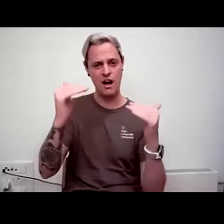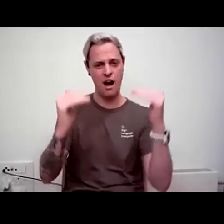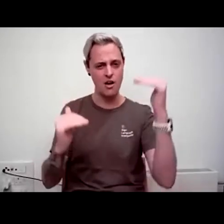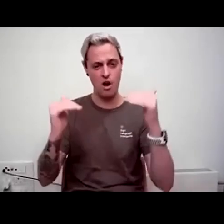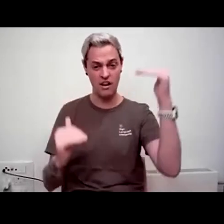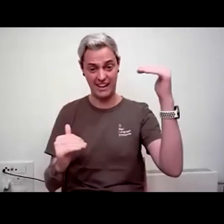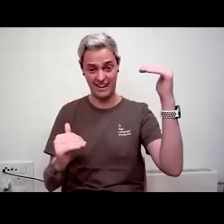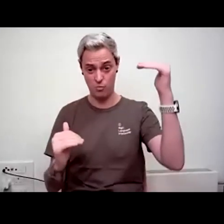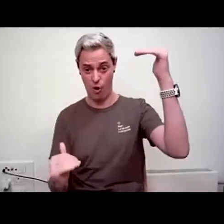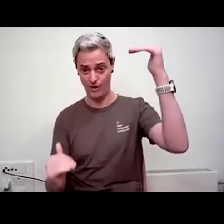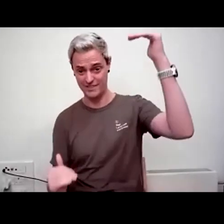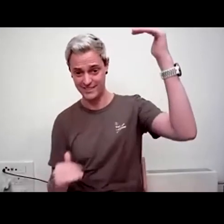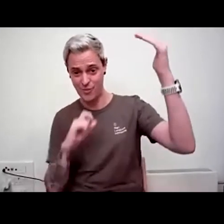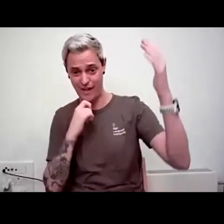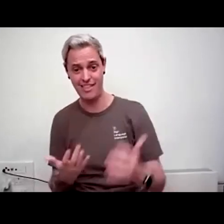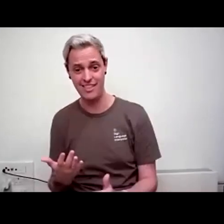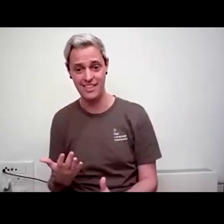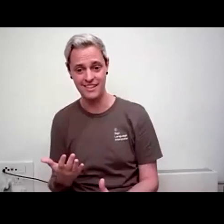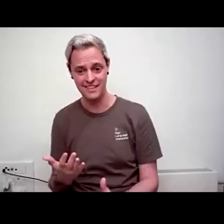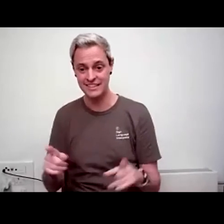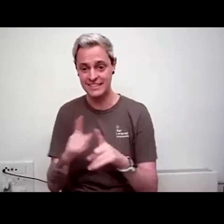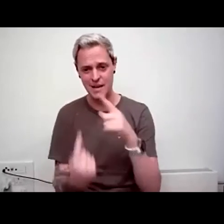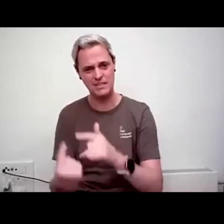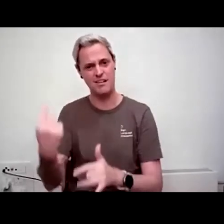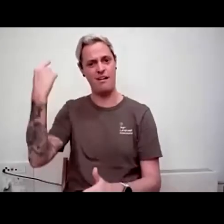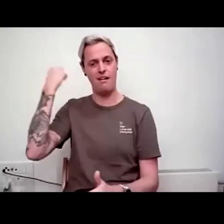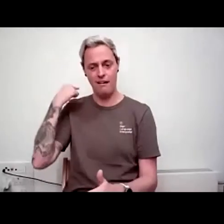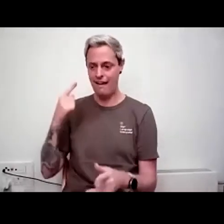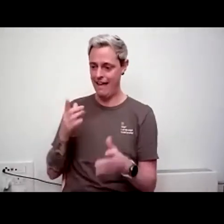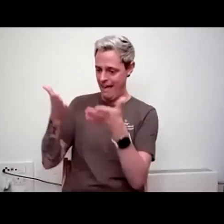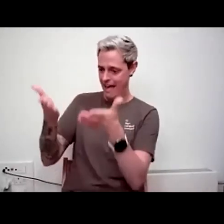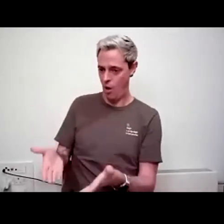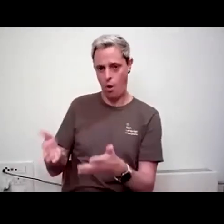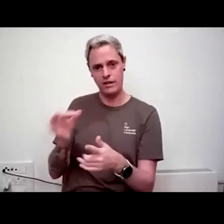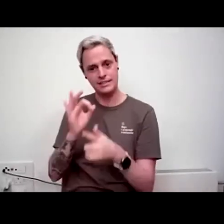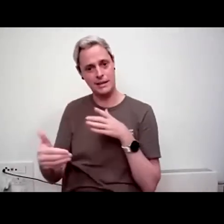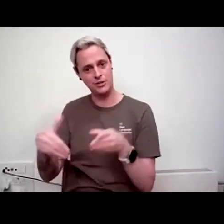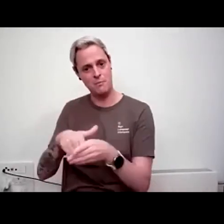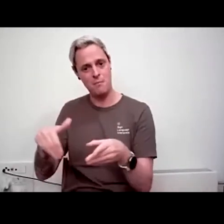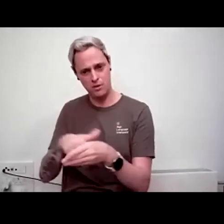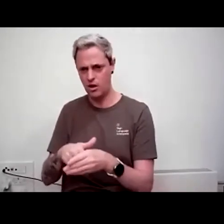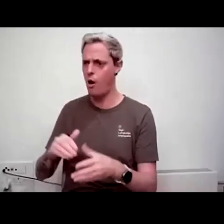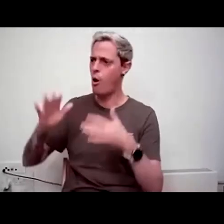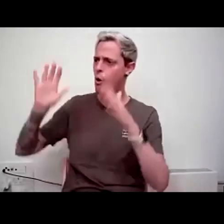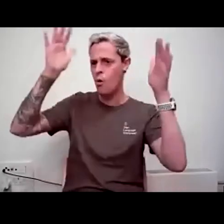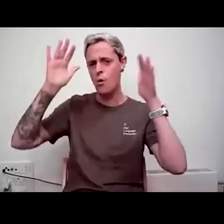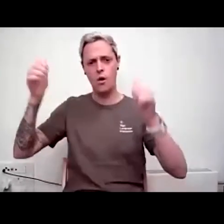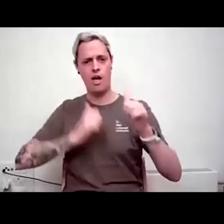as we like the early church parade our special members as proof that we're an inclusive community.